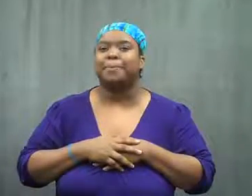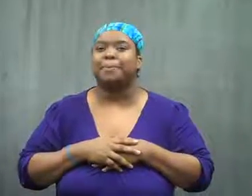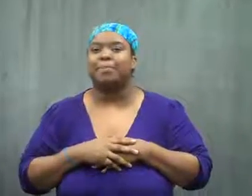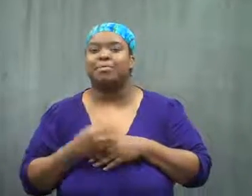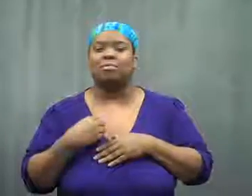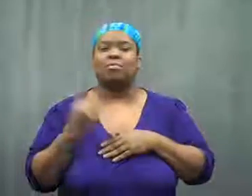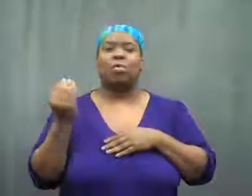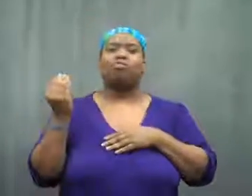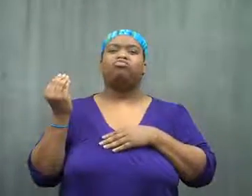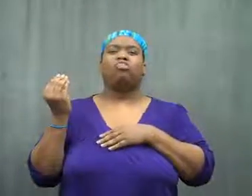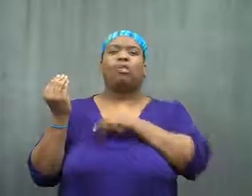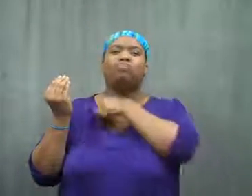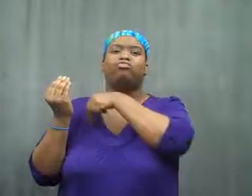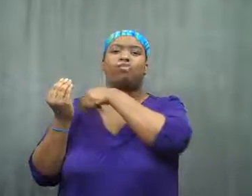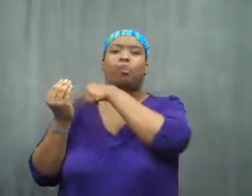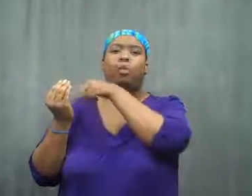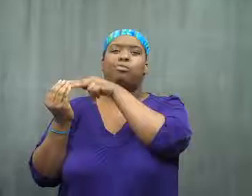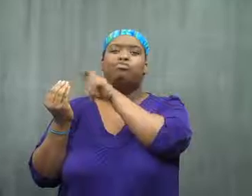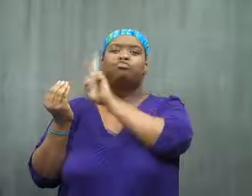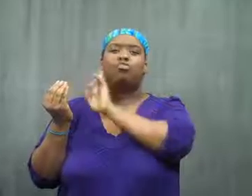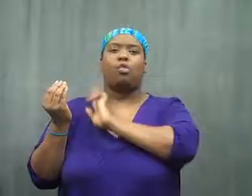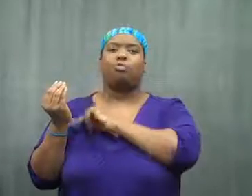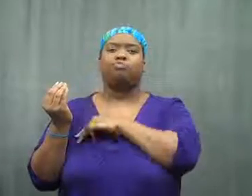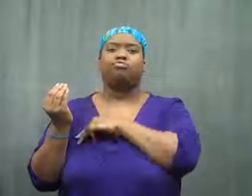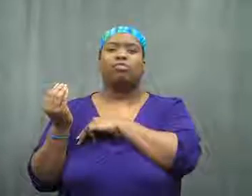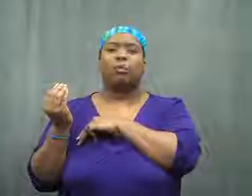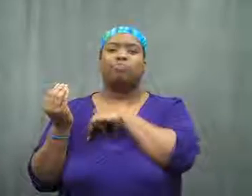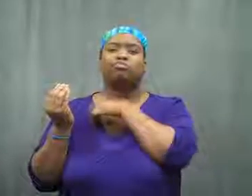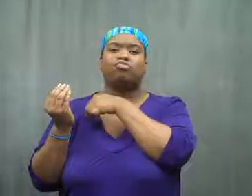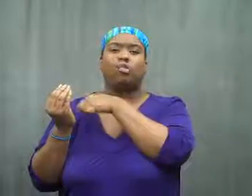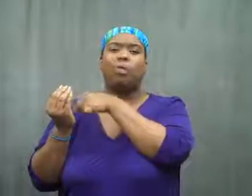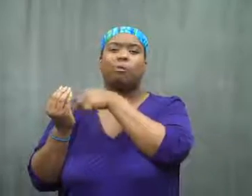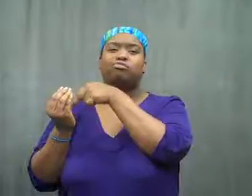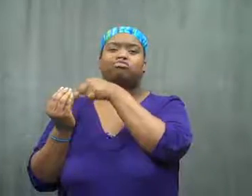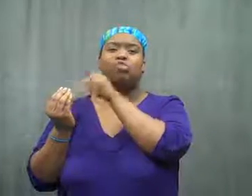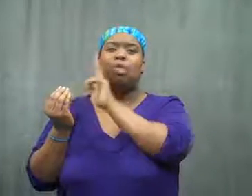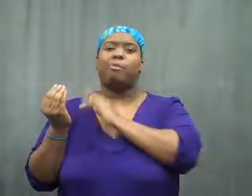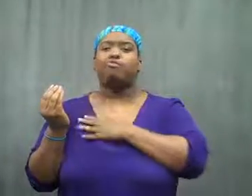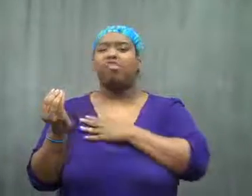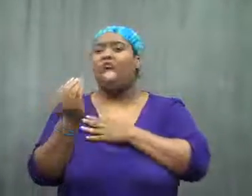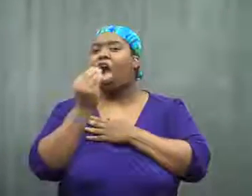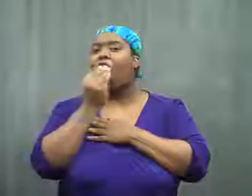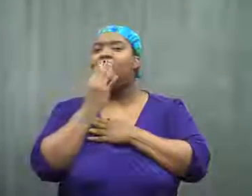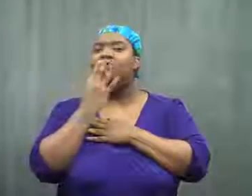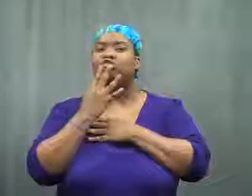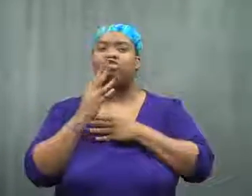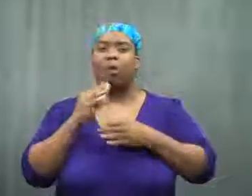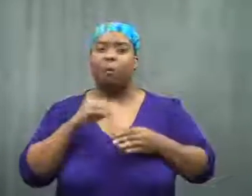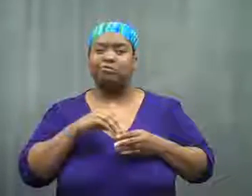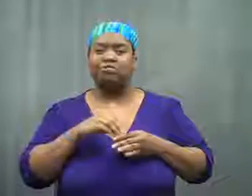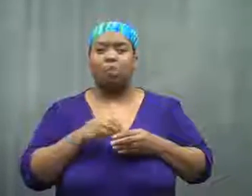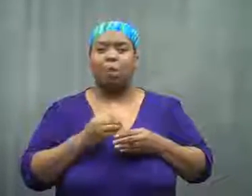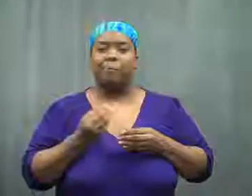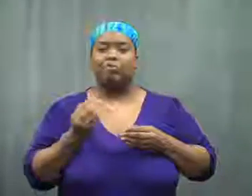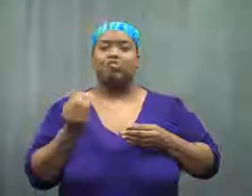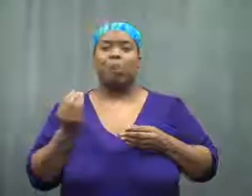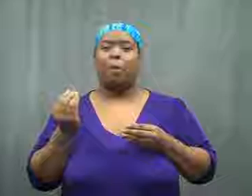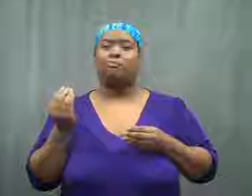I held up my fry, then he would take a couple of licks, then I would eat the fry!